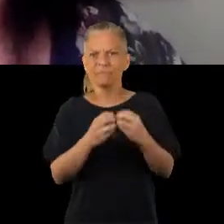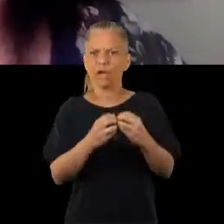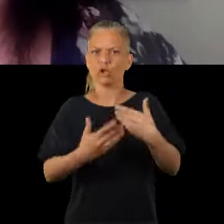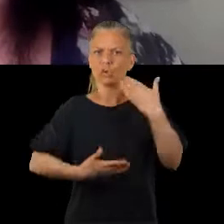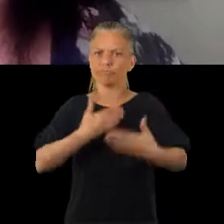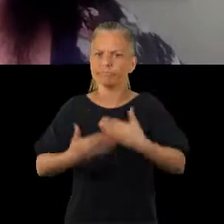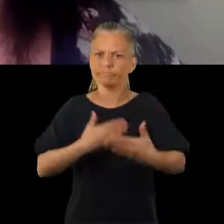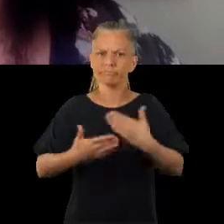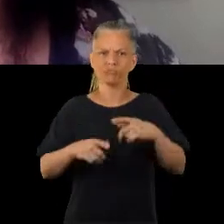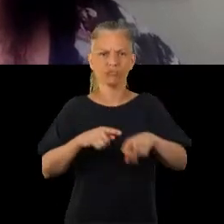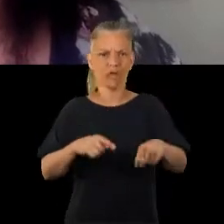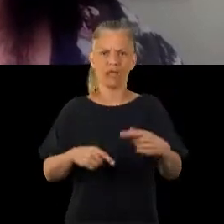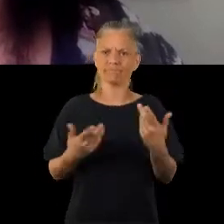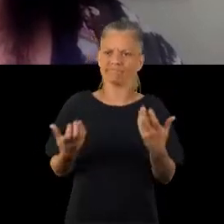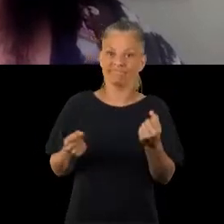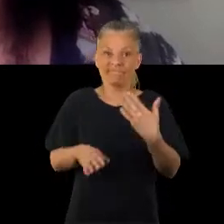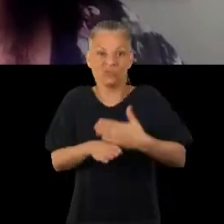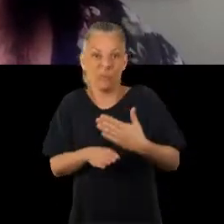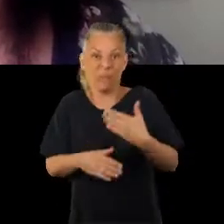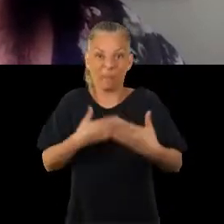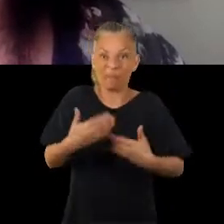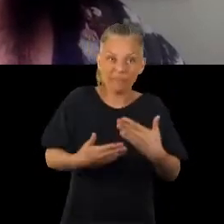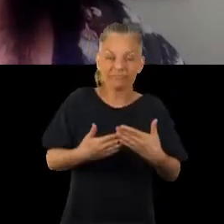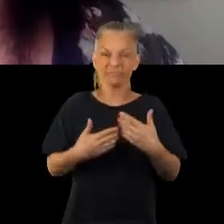So I’m really interested, Vikki, about hearing about what led you up to this point,